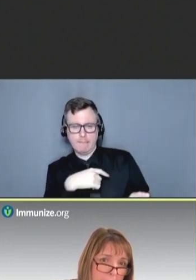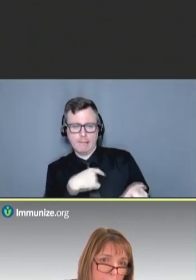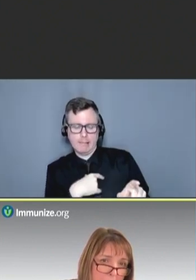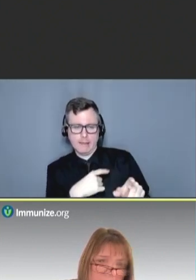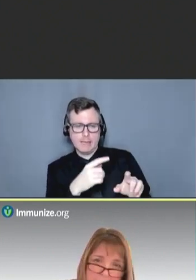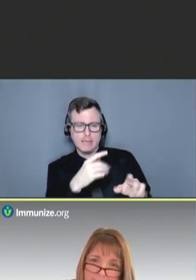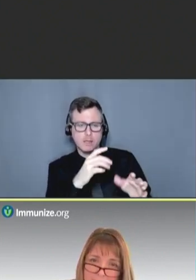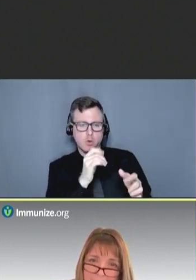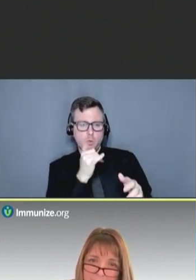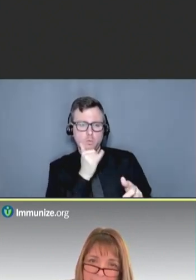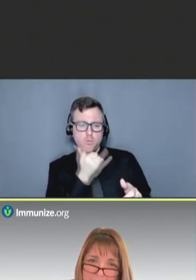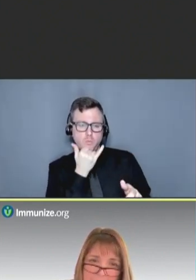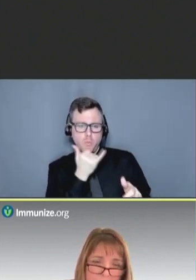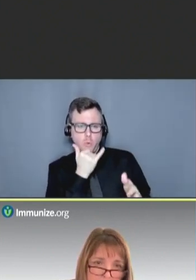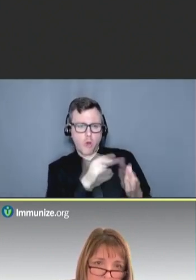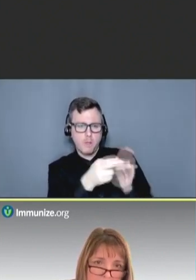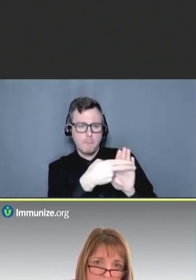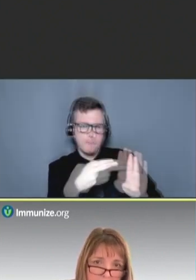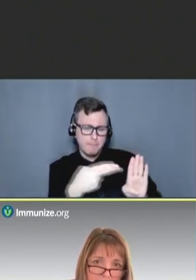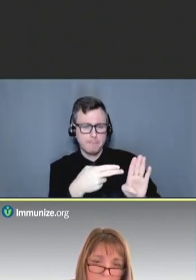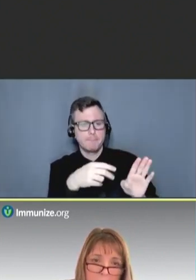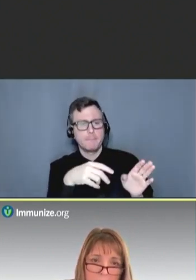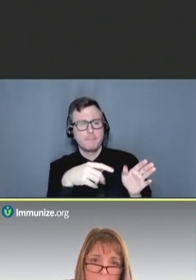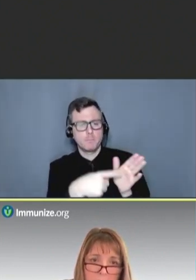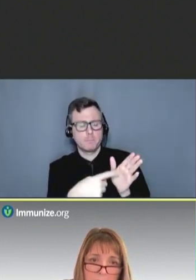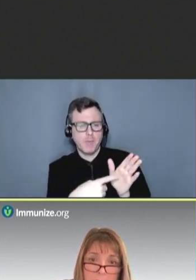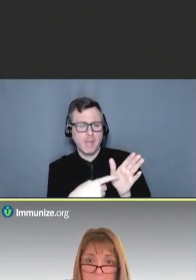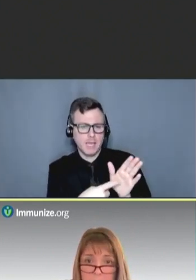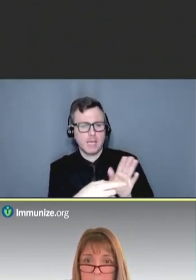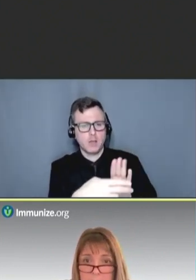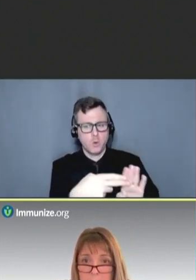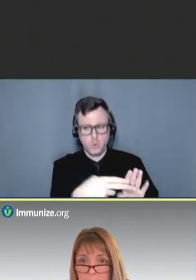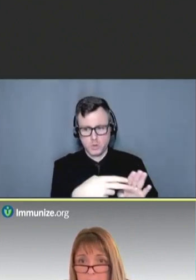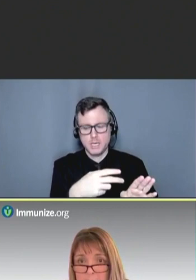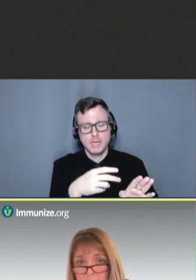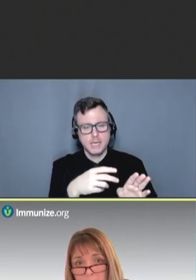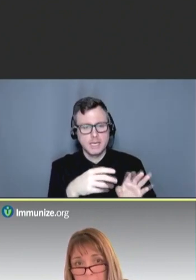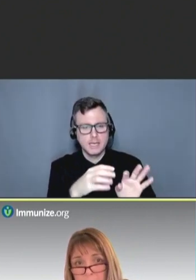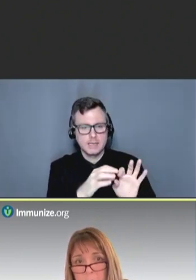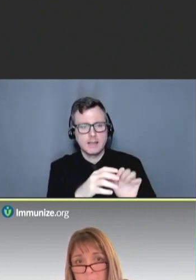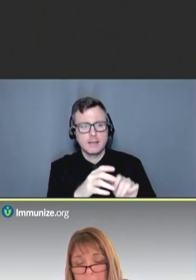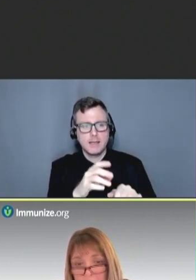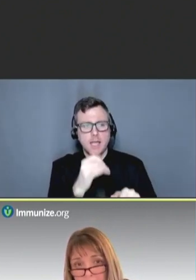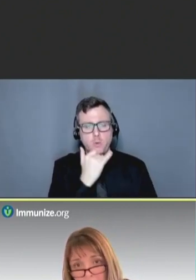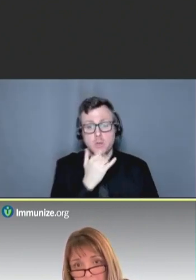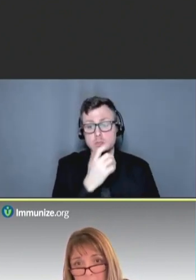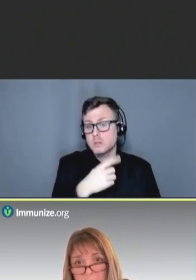Other members have mentioned how they are concerned that some providers are leaving